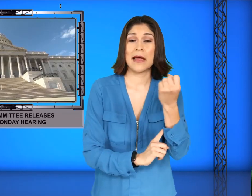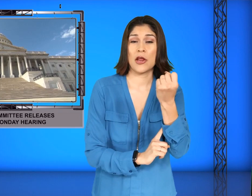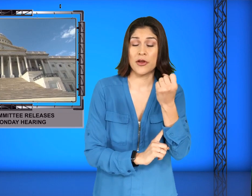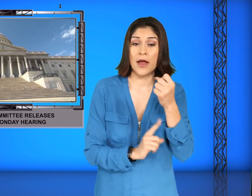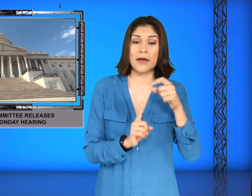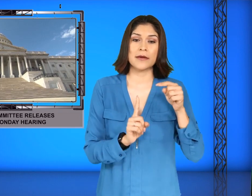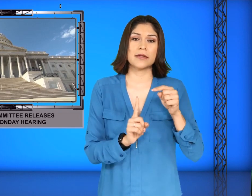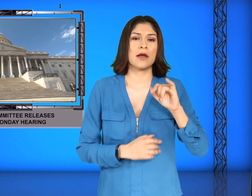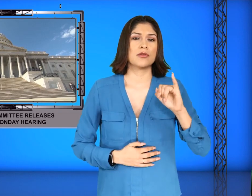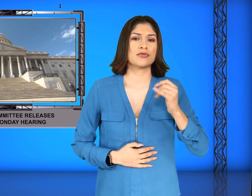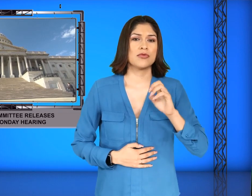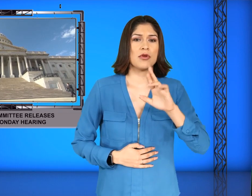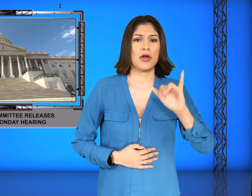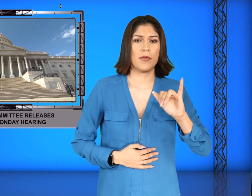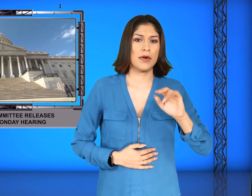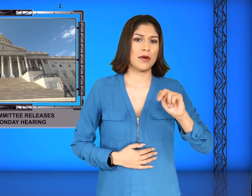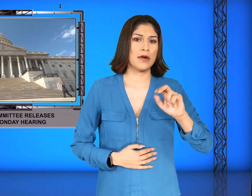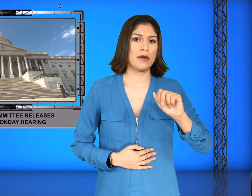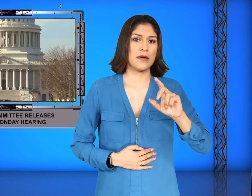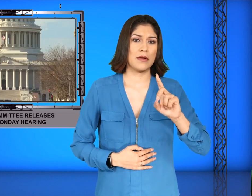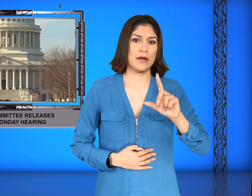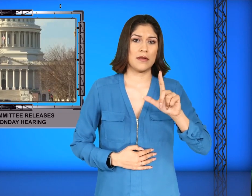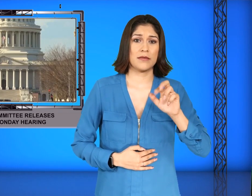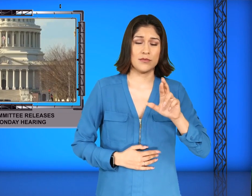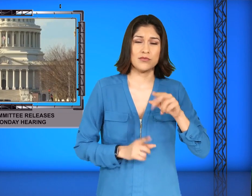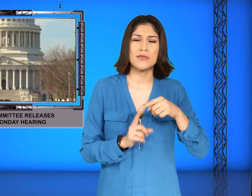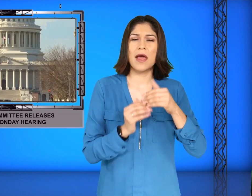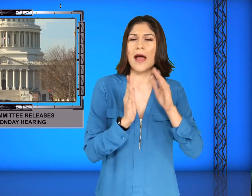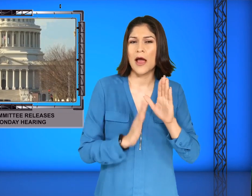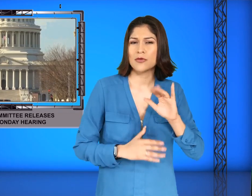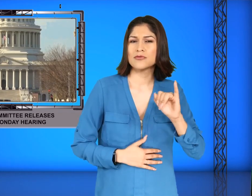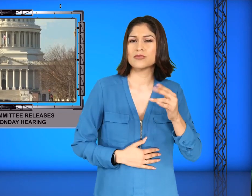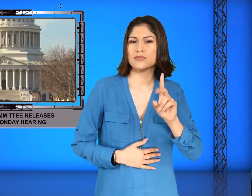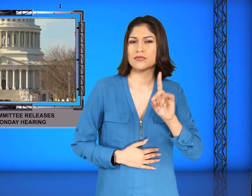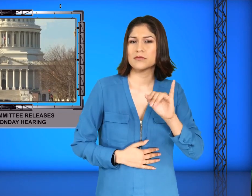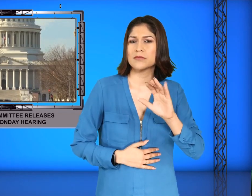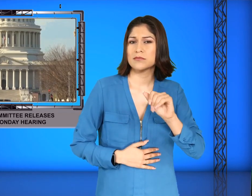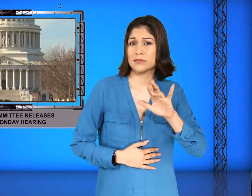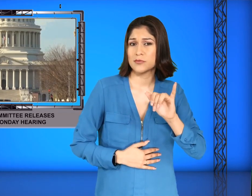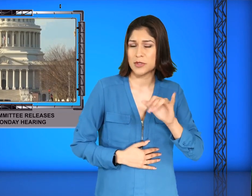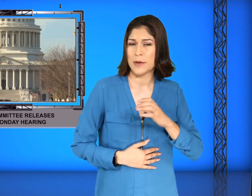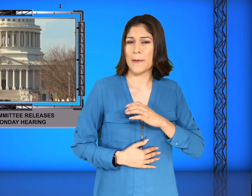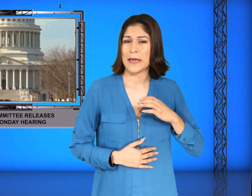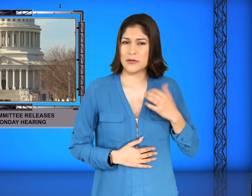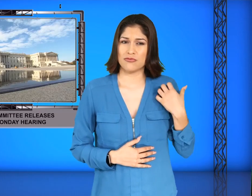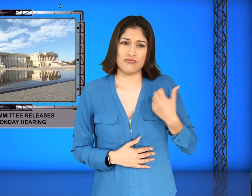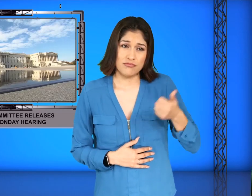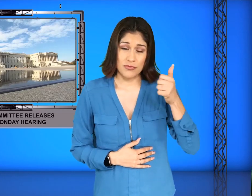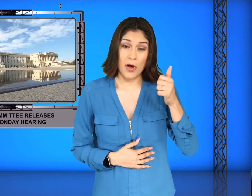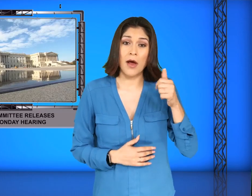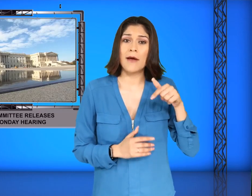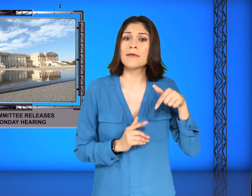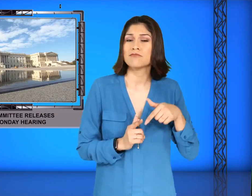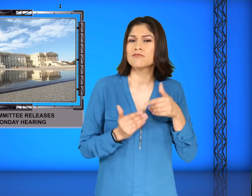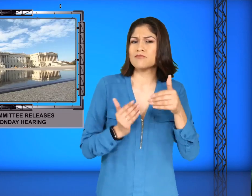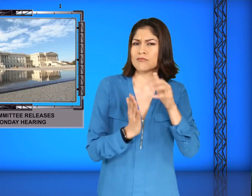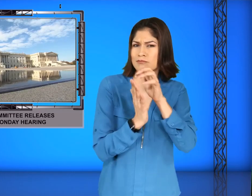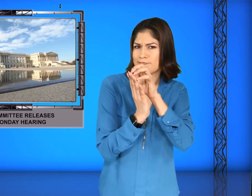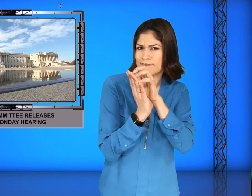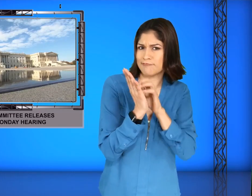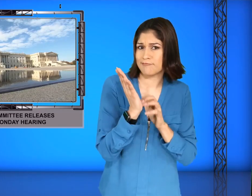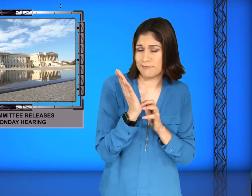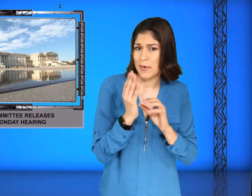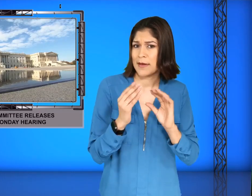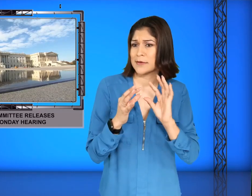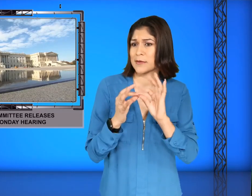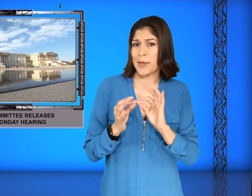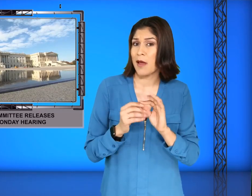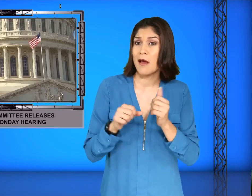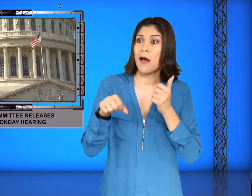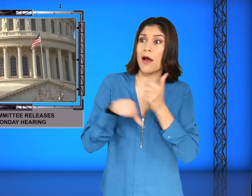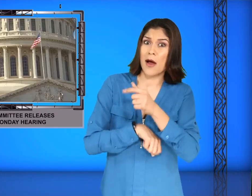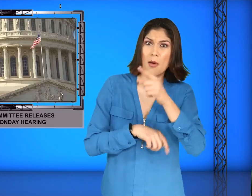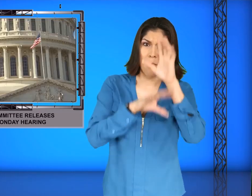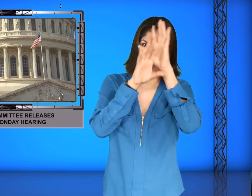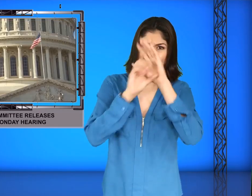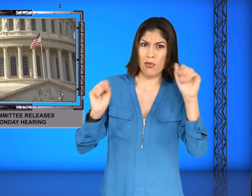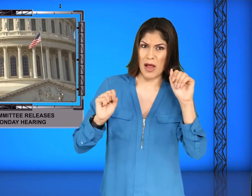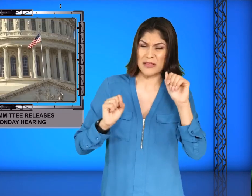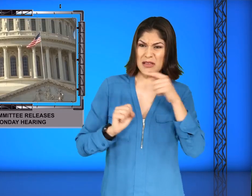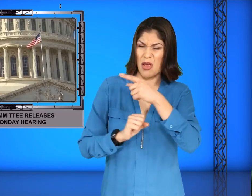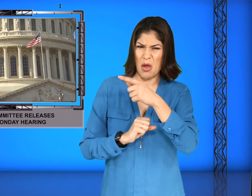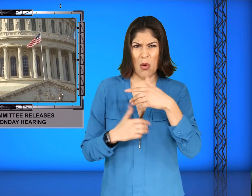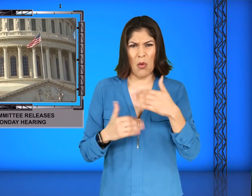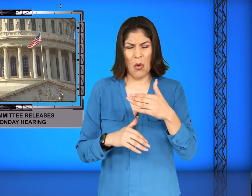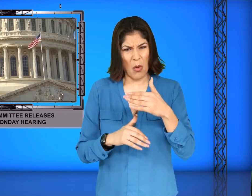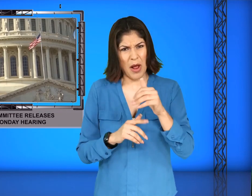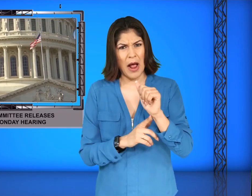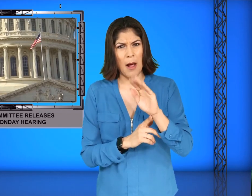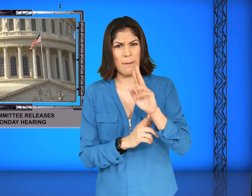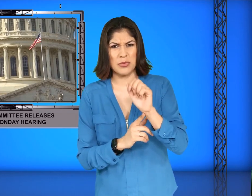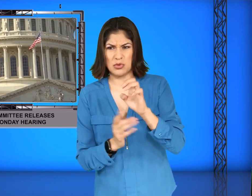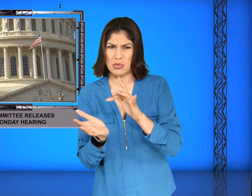House Judiciary Committee Chairman Jerry Nadler issued a statement Saturday accusing Trump